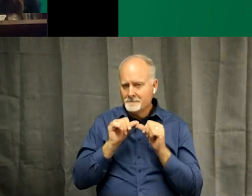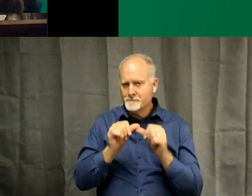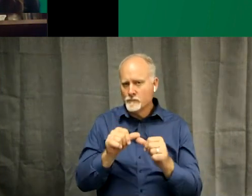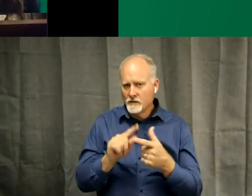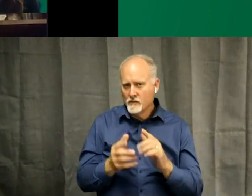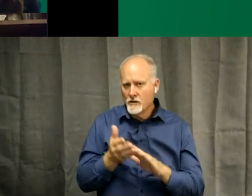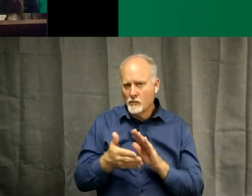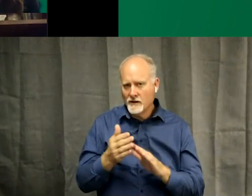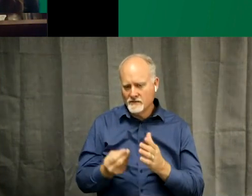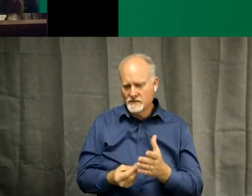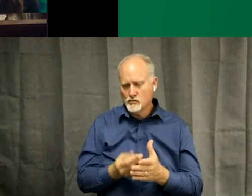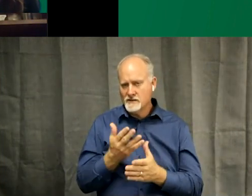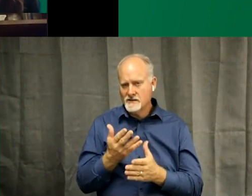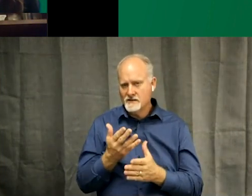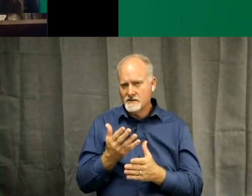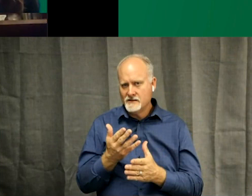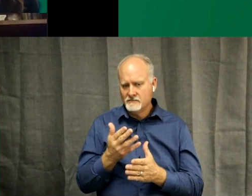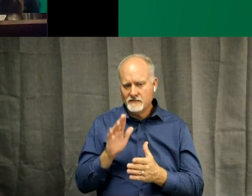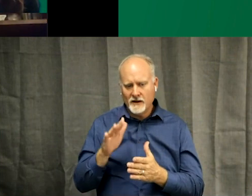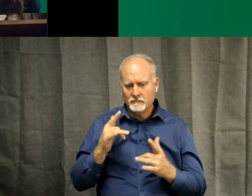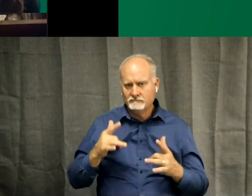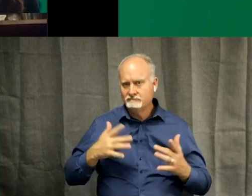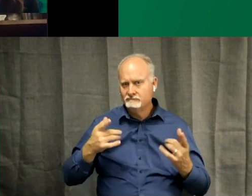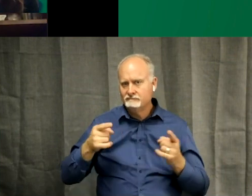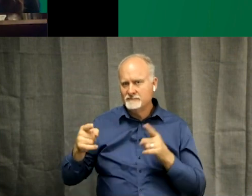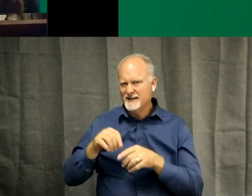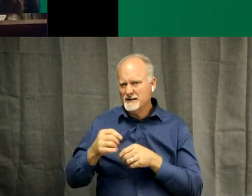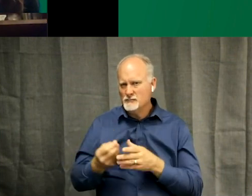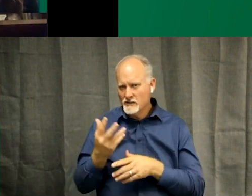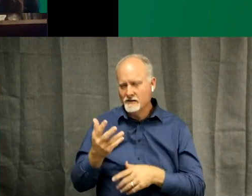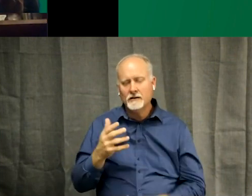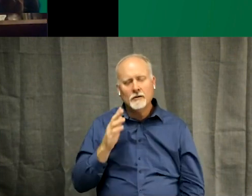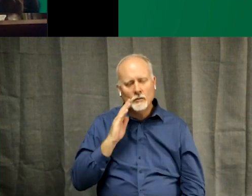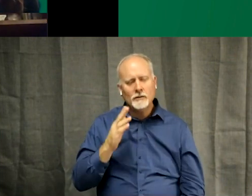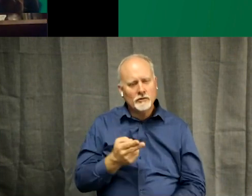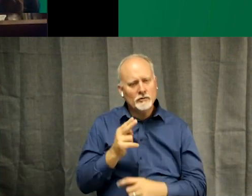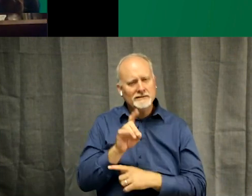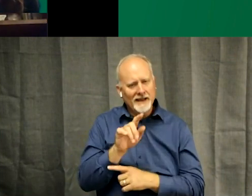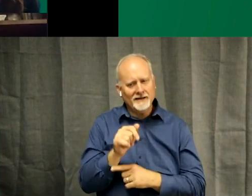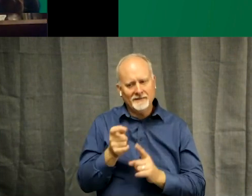spring semester signature events and as always we will use data gathered from student surveys